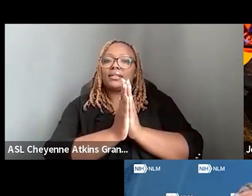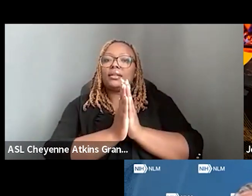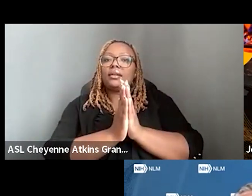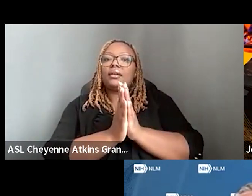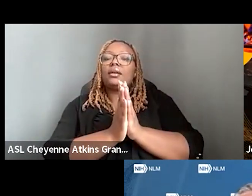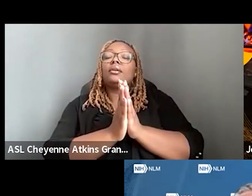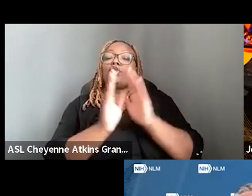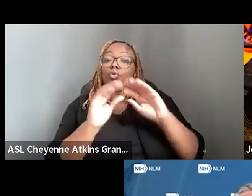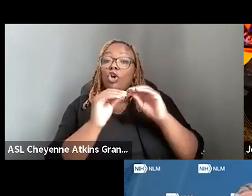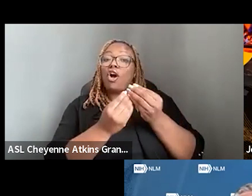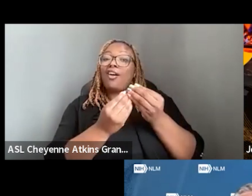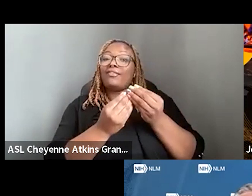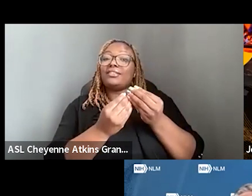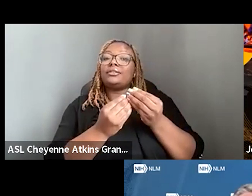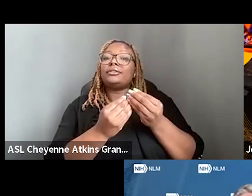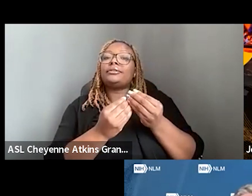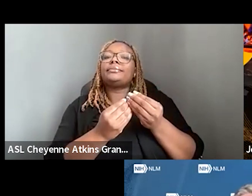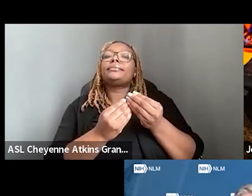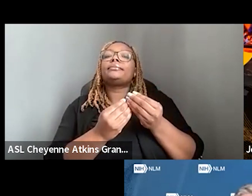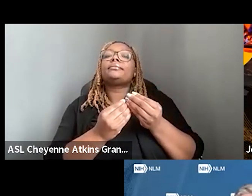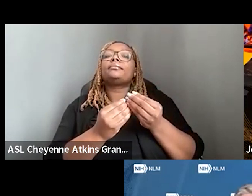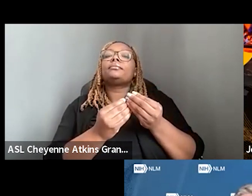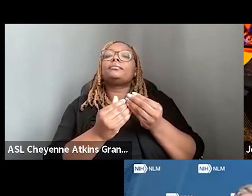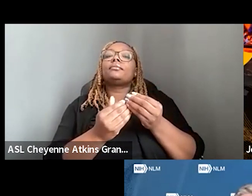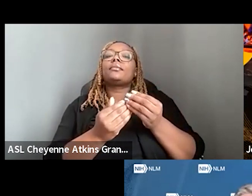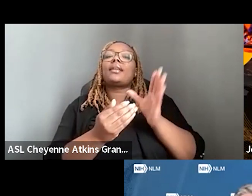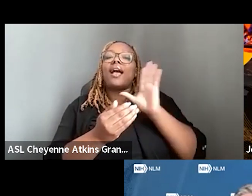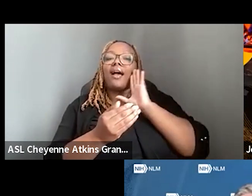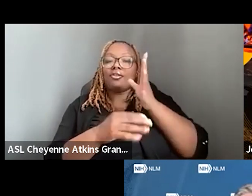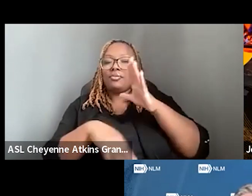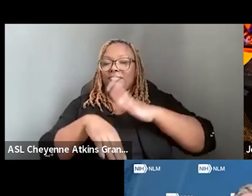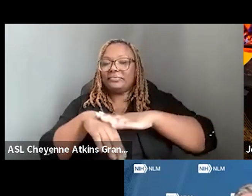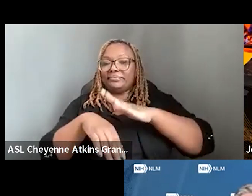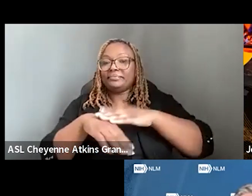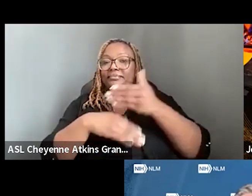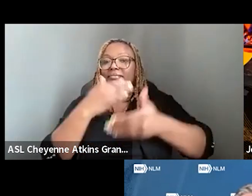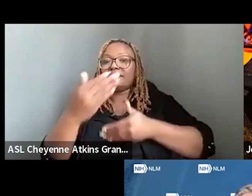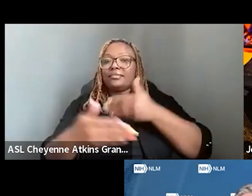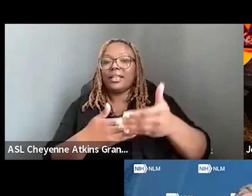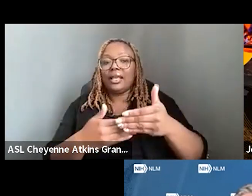I will -- I will pre-warn you that that process is a pretty lengthy process.